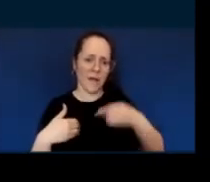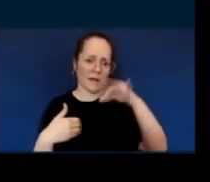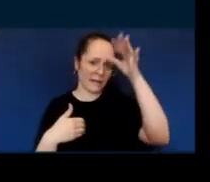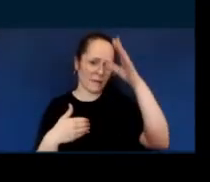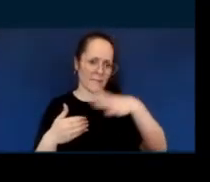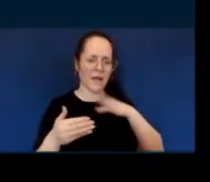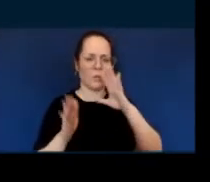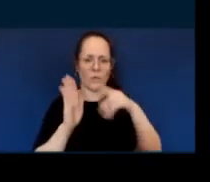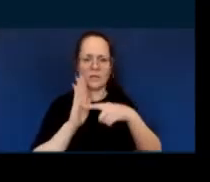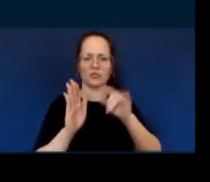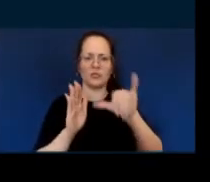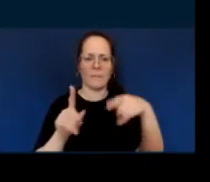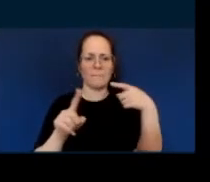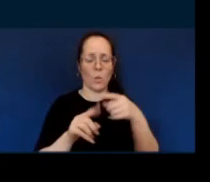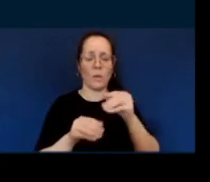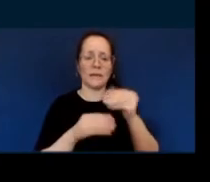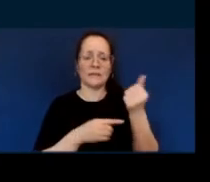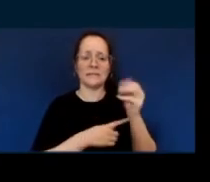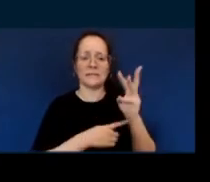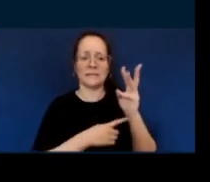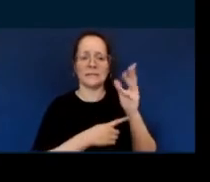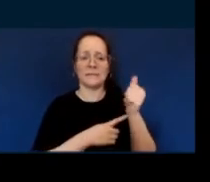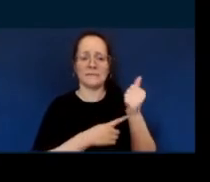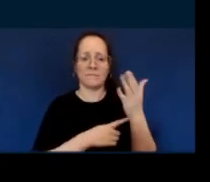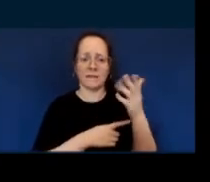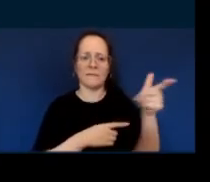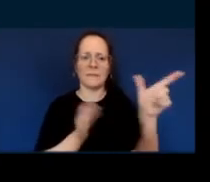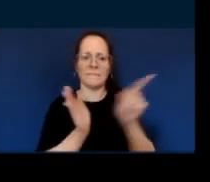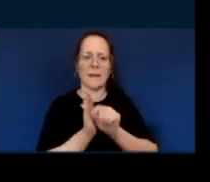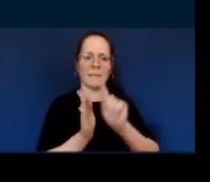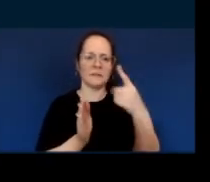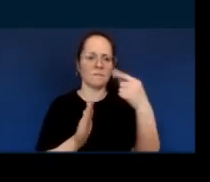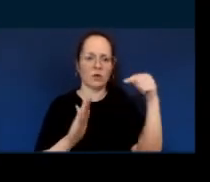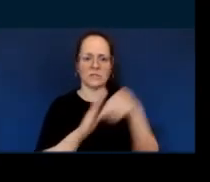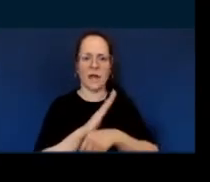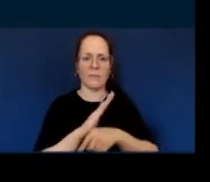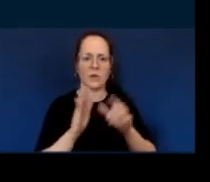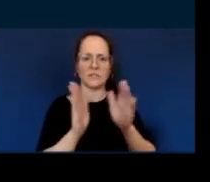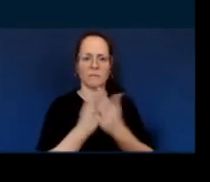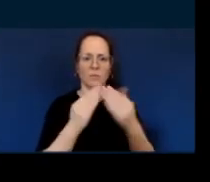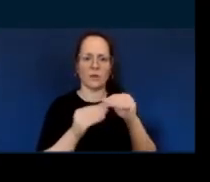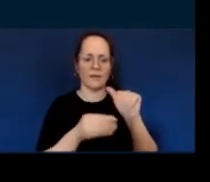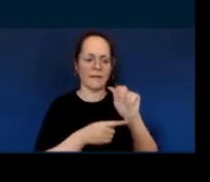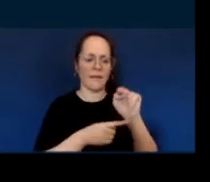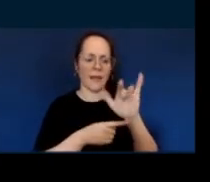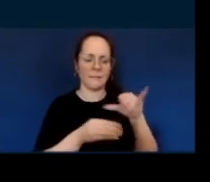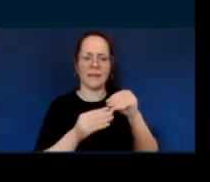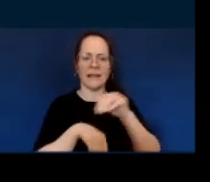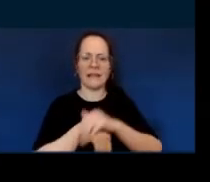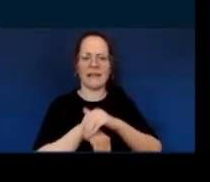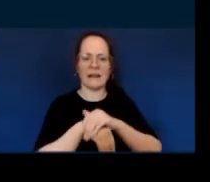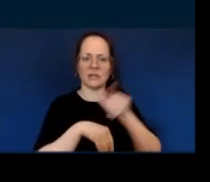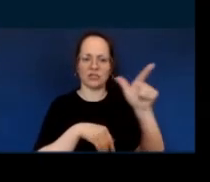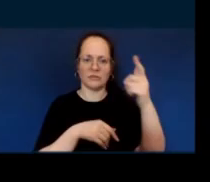IN 1615, BROOK PUBLISHED THE FIRST COMPREHENSIVE BOOK ON ANADIA ME IN ENGLISH IN LONDON AND IN IT HE BORROWS IMAGES FROM